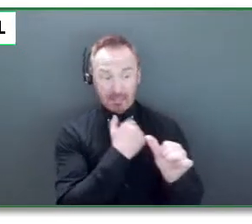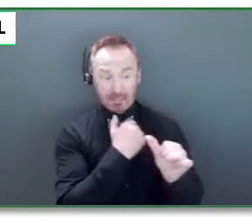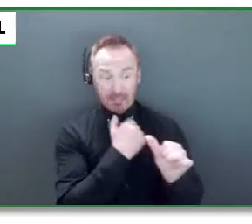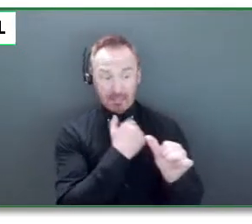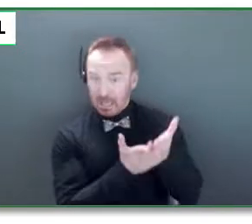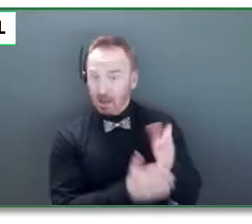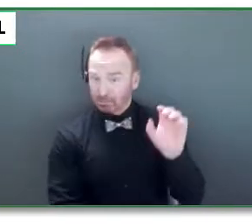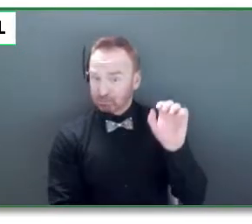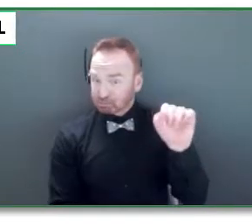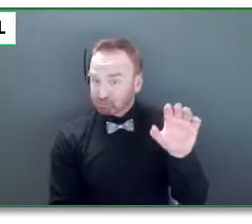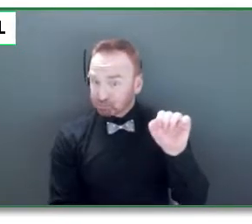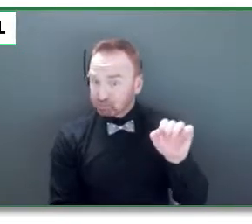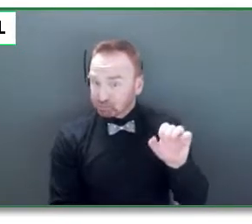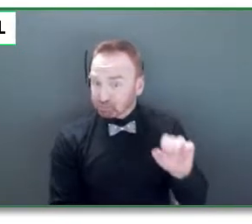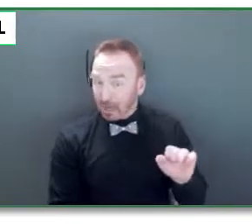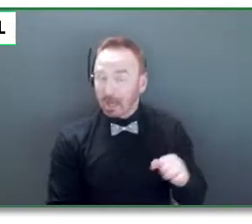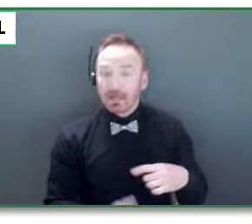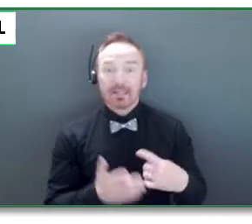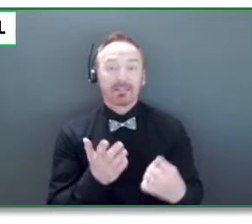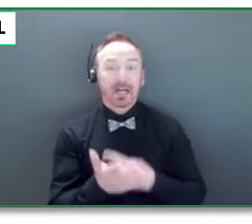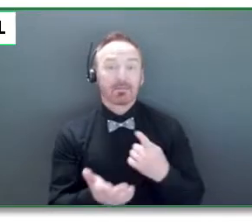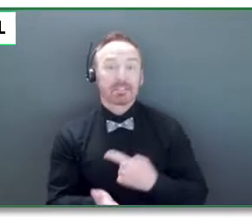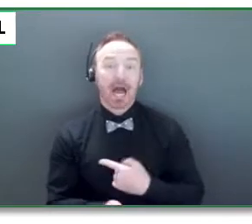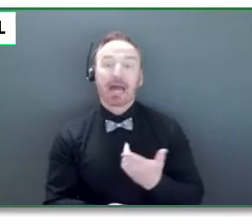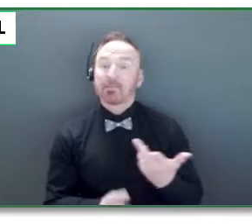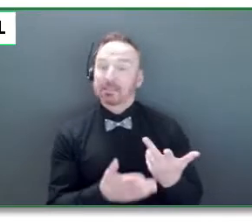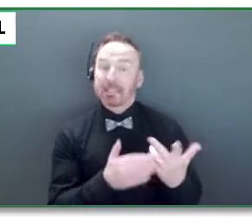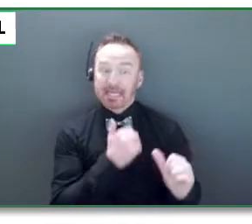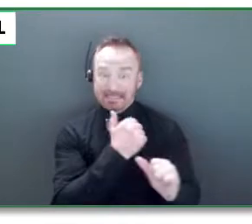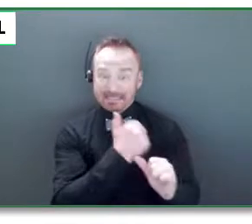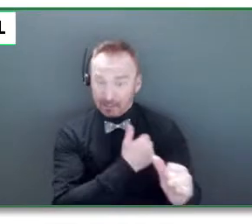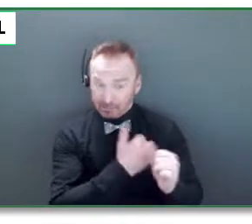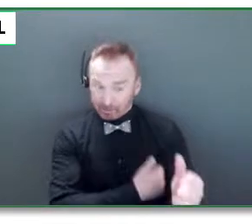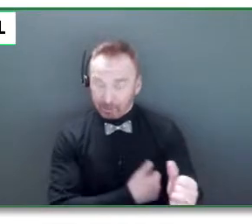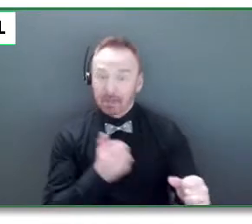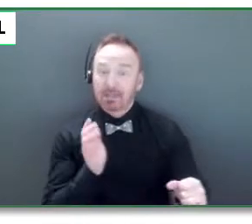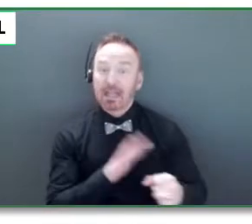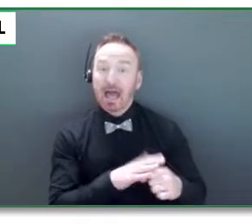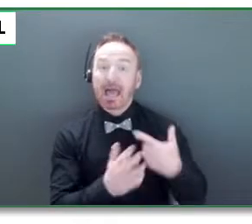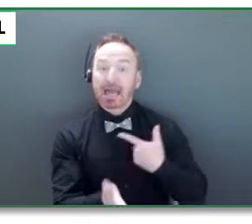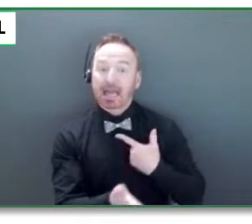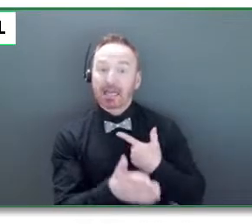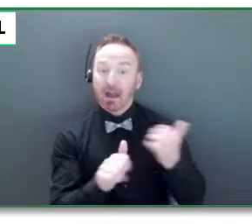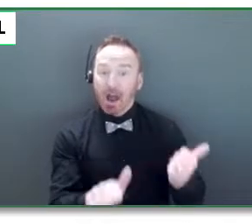sometimes they can't because again of the uh structure that is already there